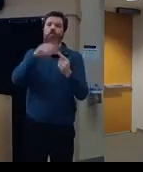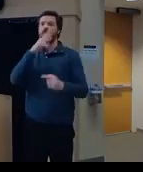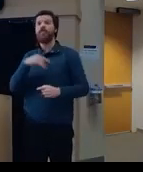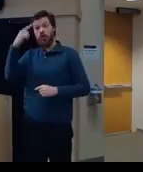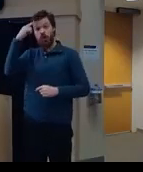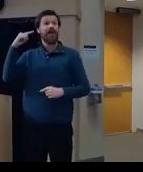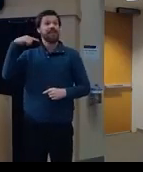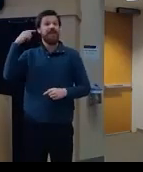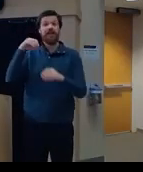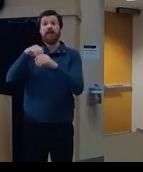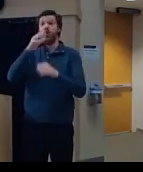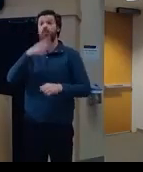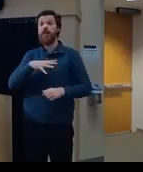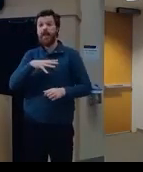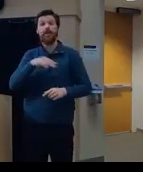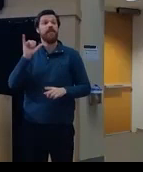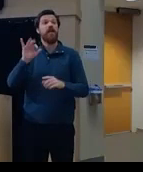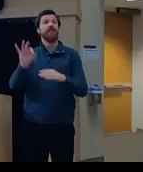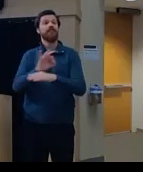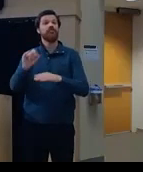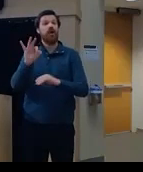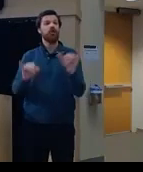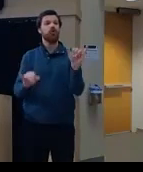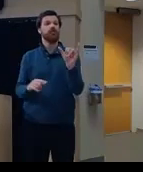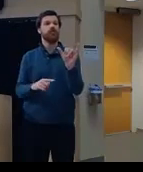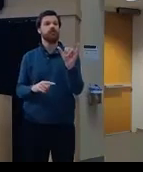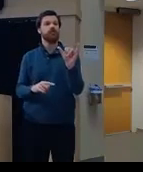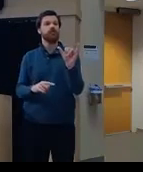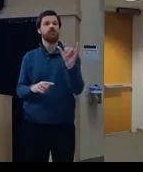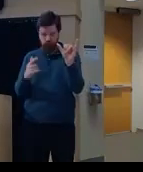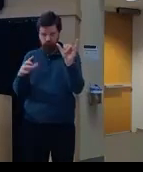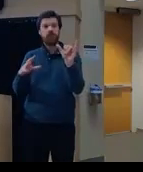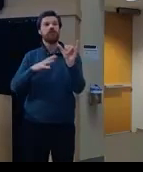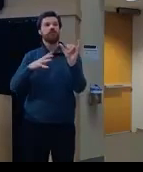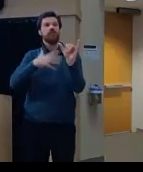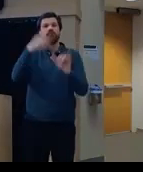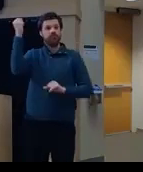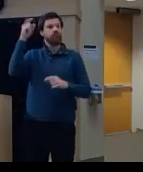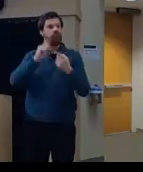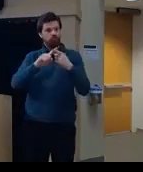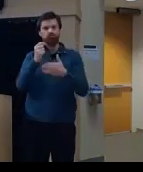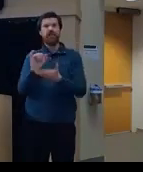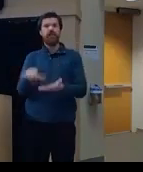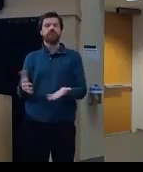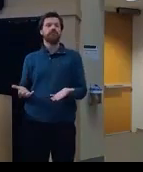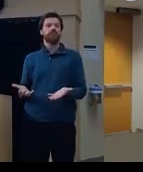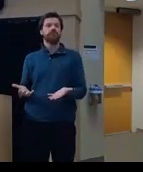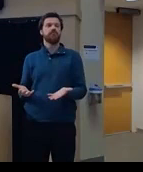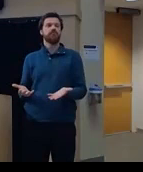in women was a function of their uterus and they were performing clitores to treat that I'm not